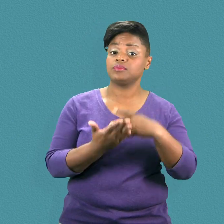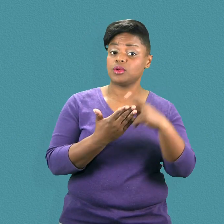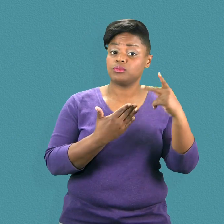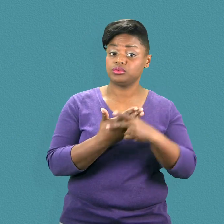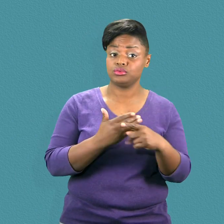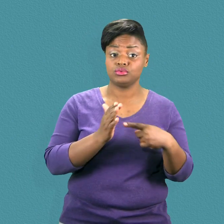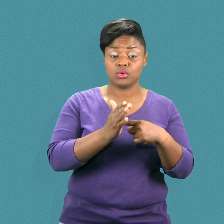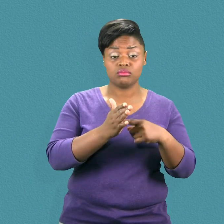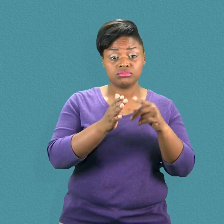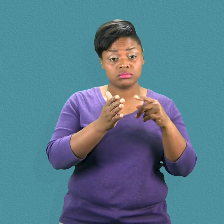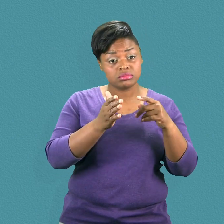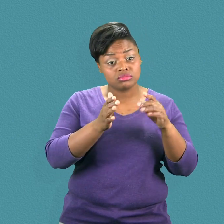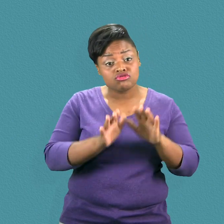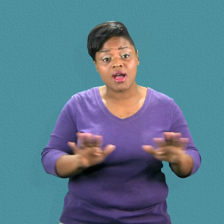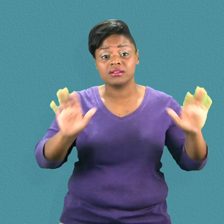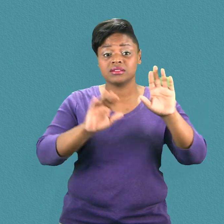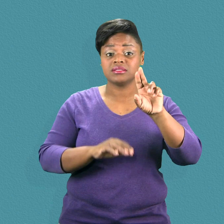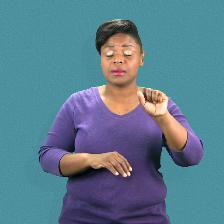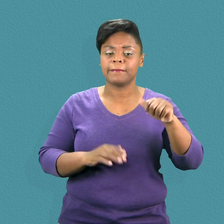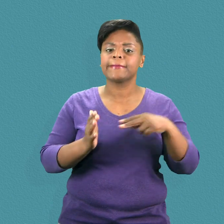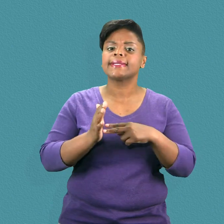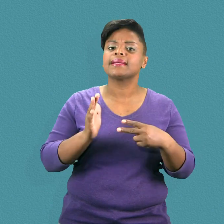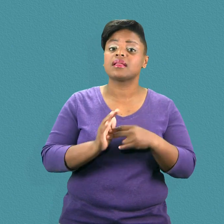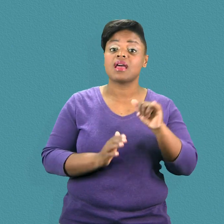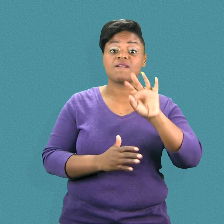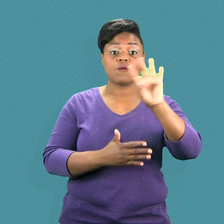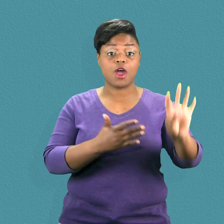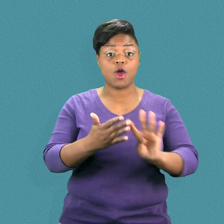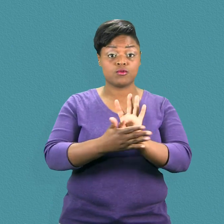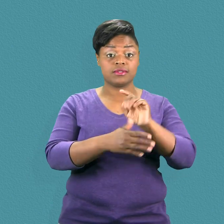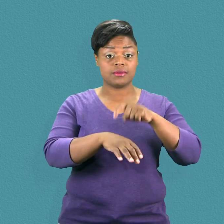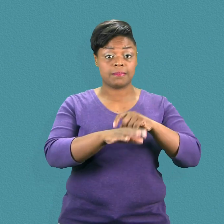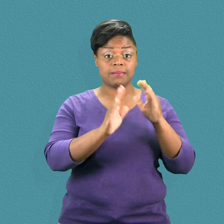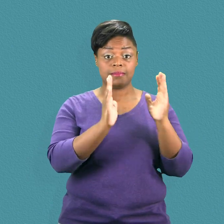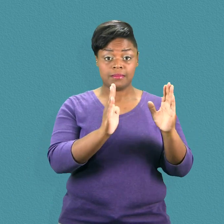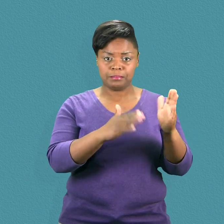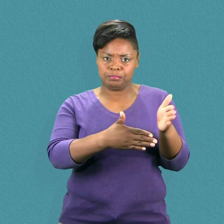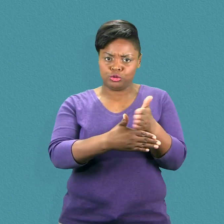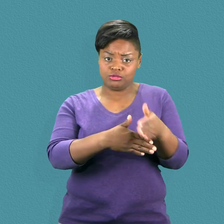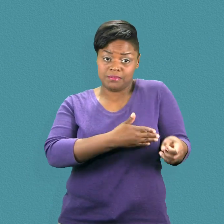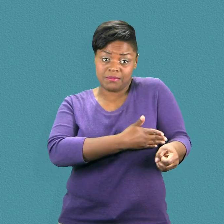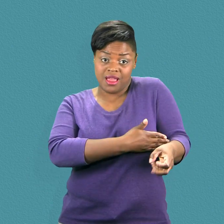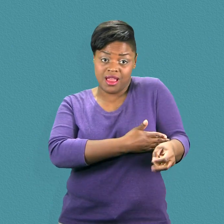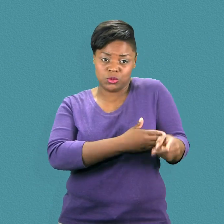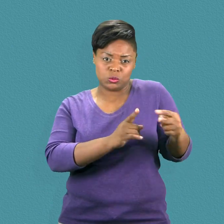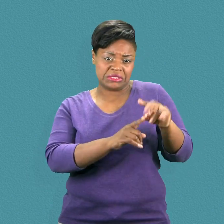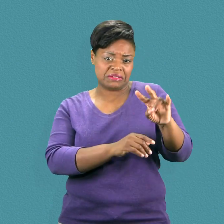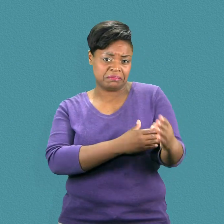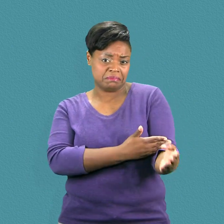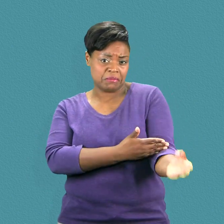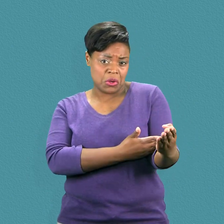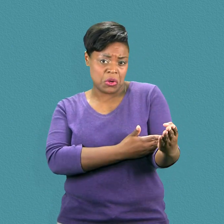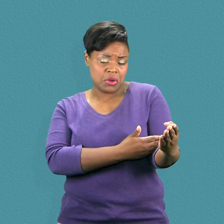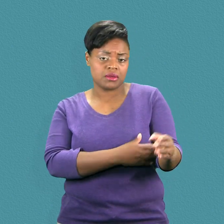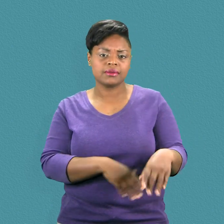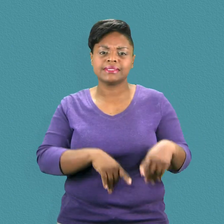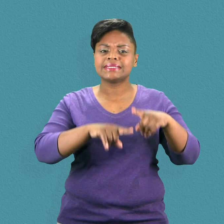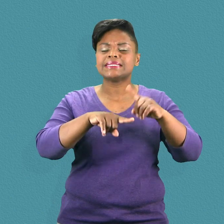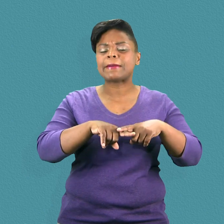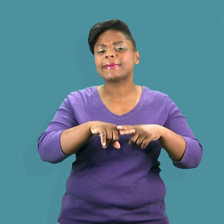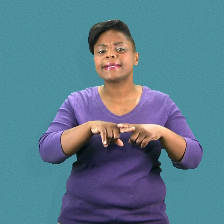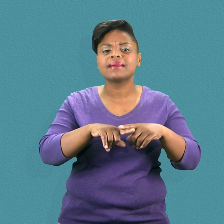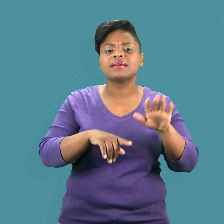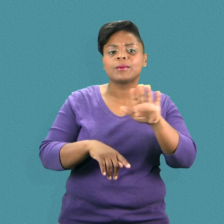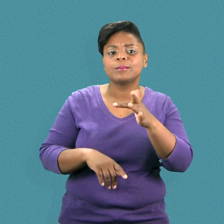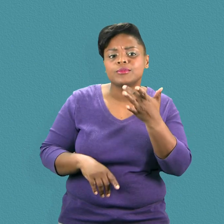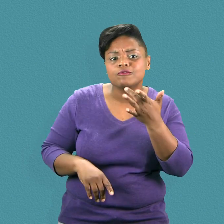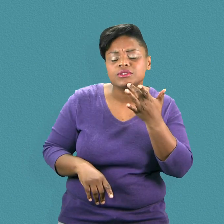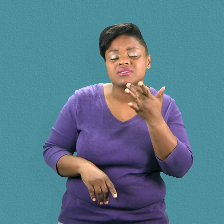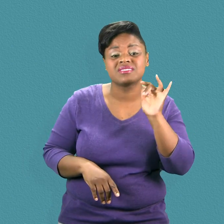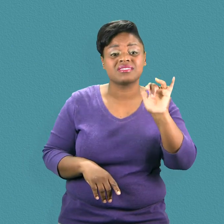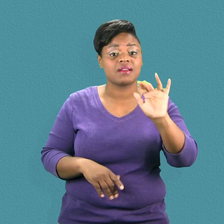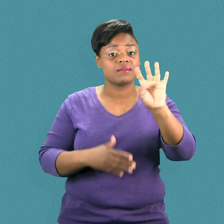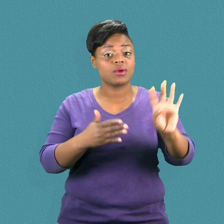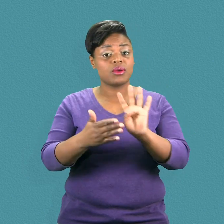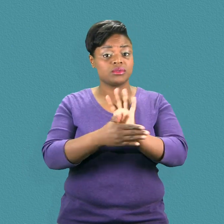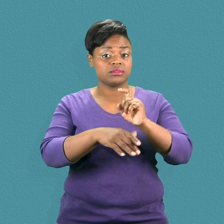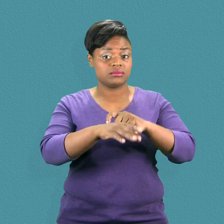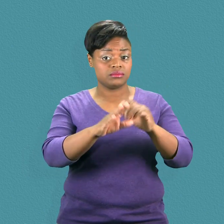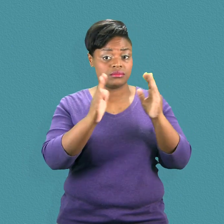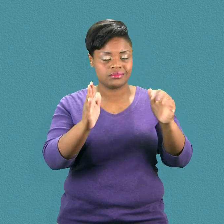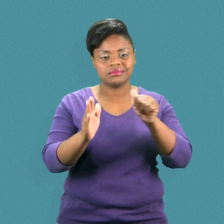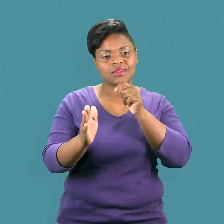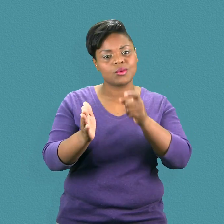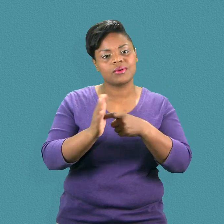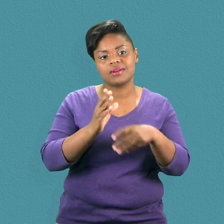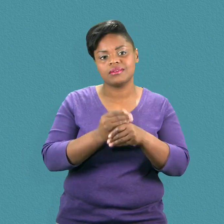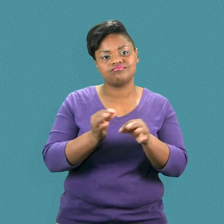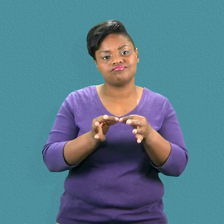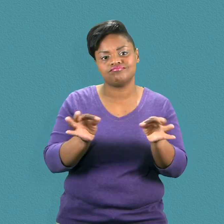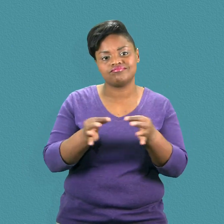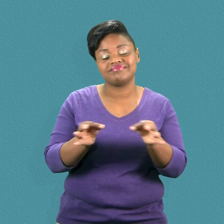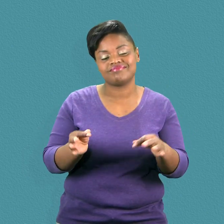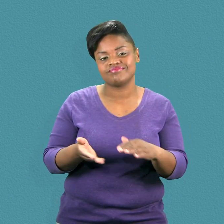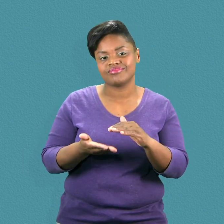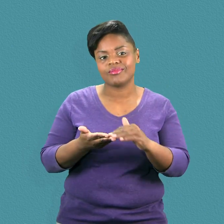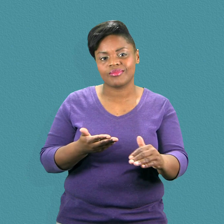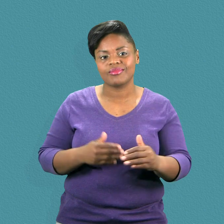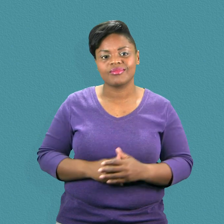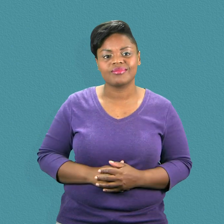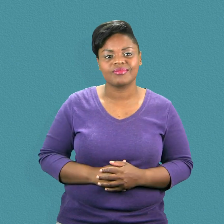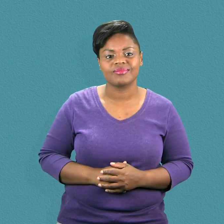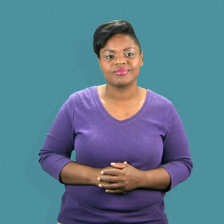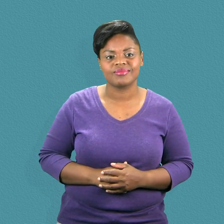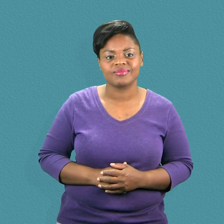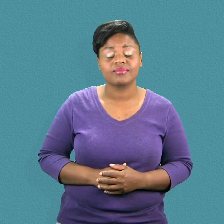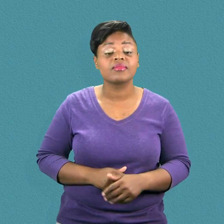in multiple time zones, a 4-hour period between midnight and 7 am.